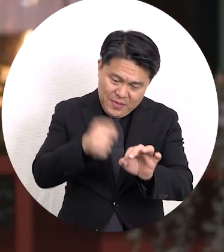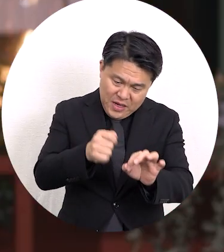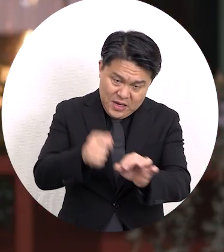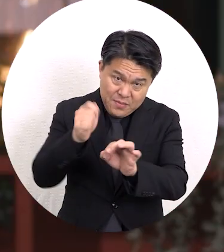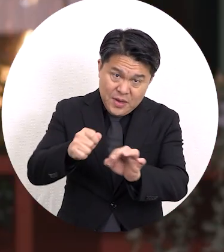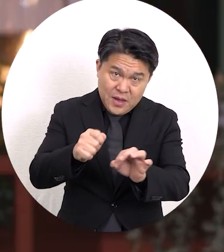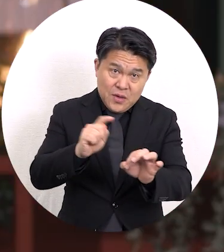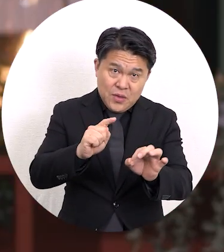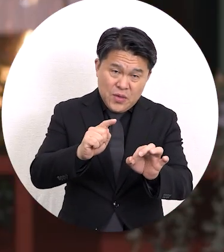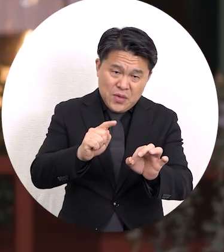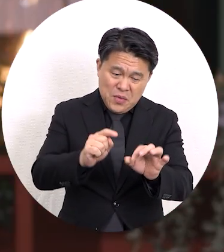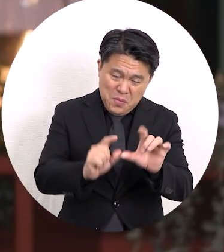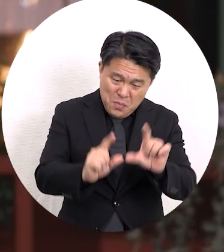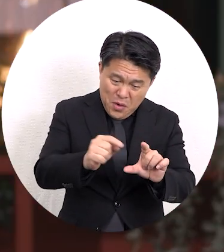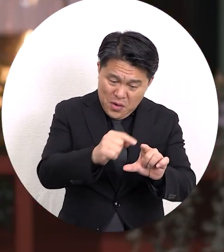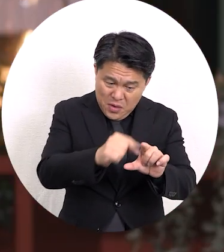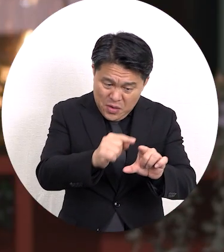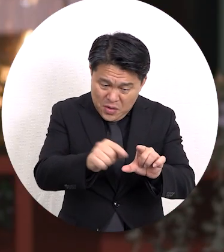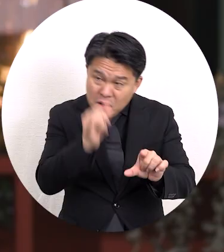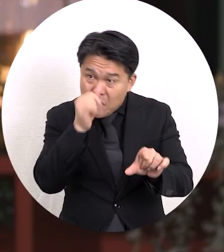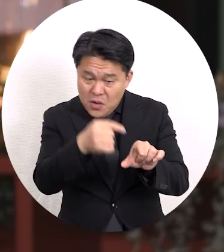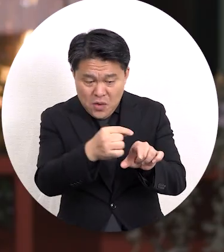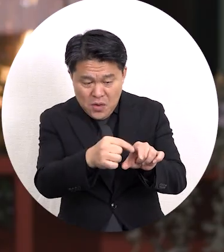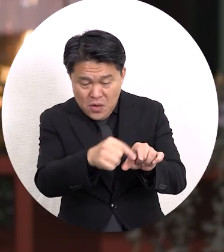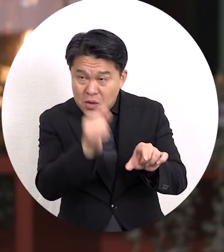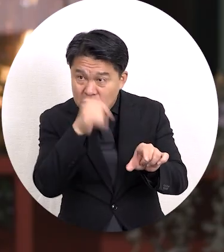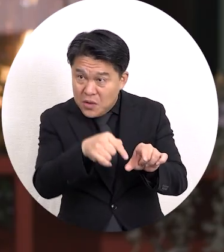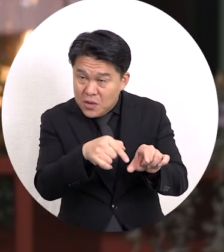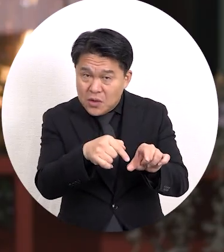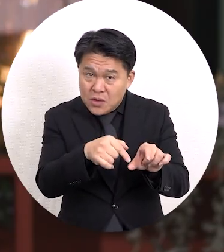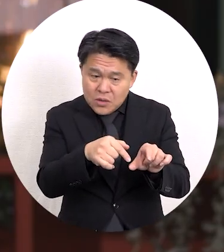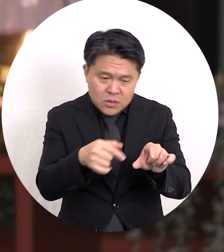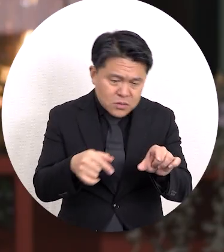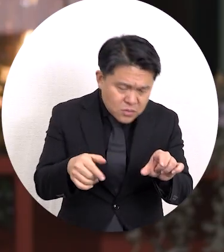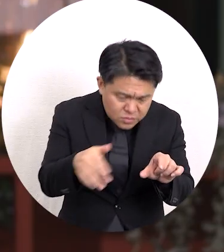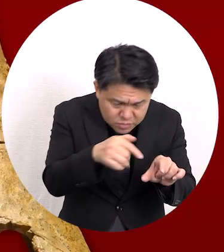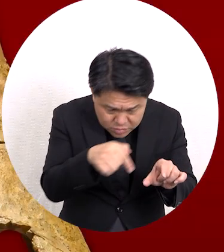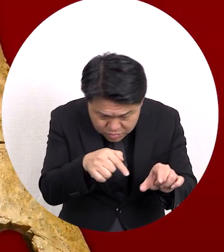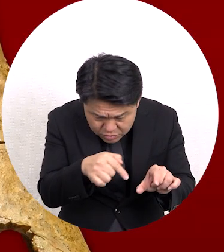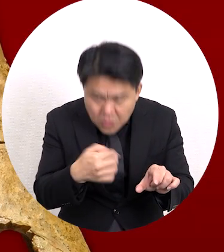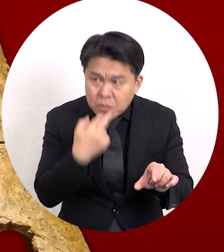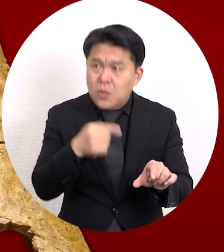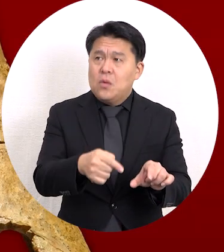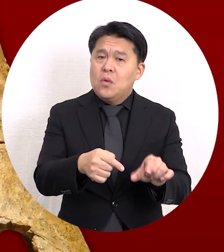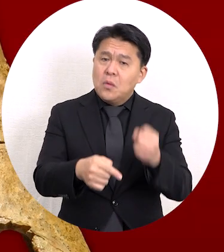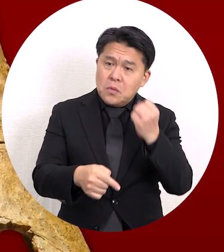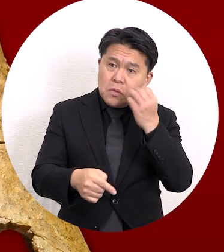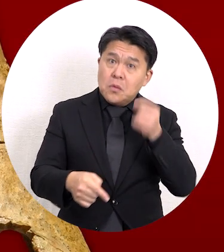like those made with stone, but those marks weren’t visible.